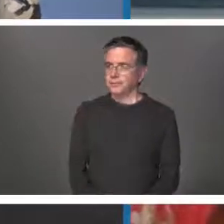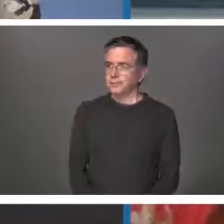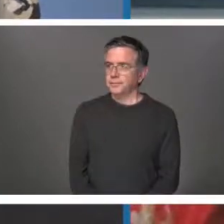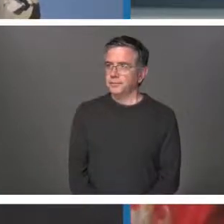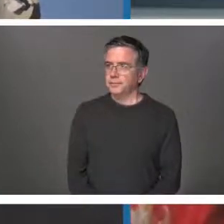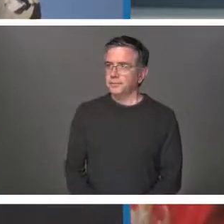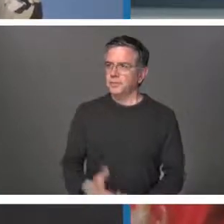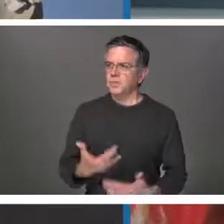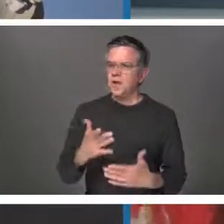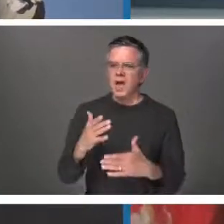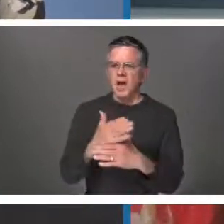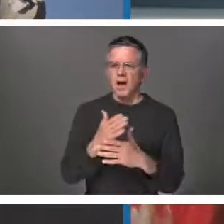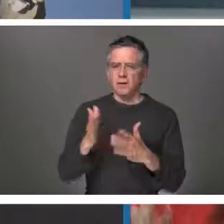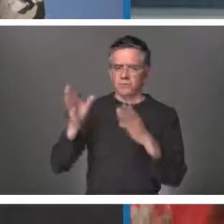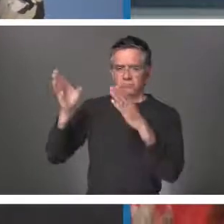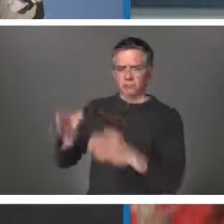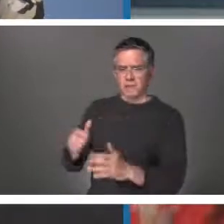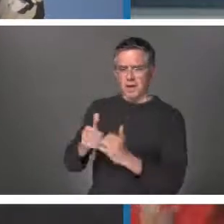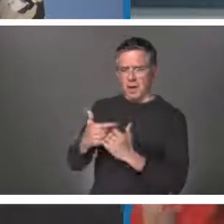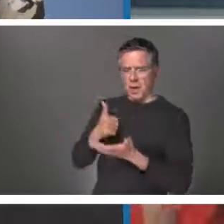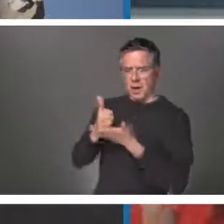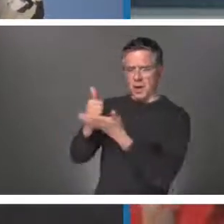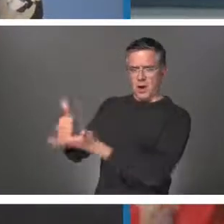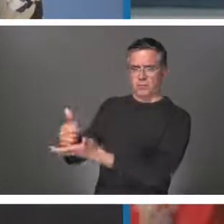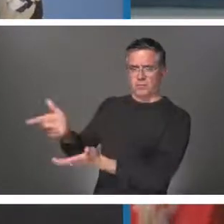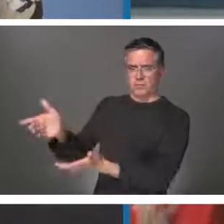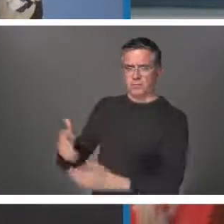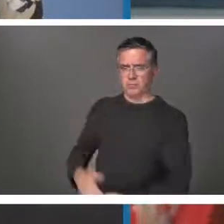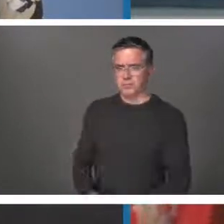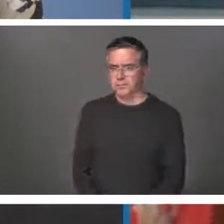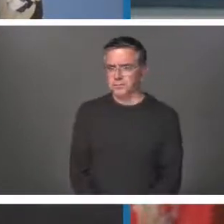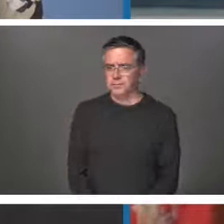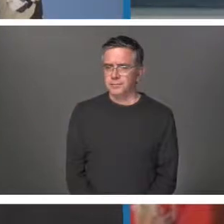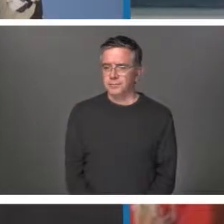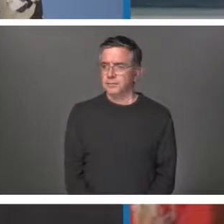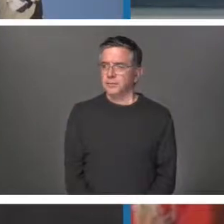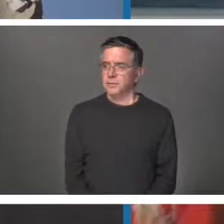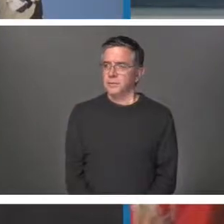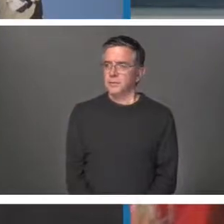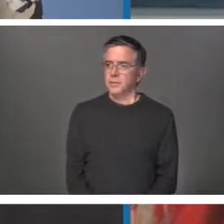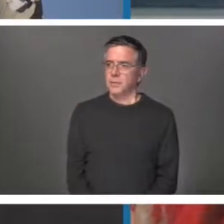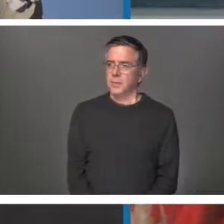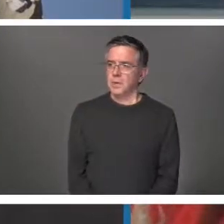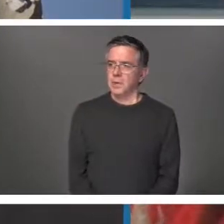Do you have thoughts on that? - Sure. I completely echo what Katie mentioned